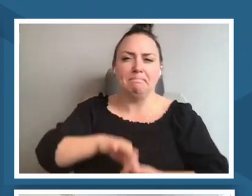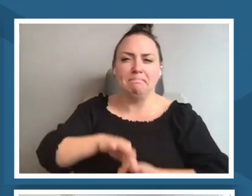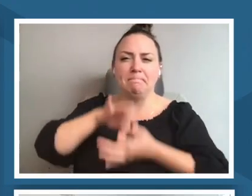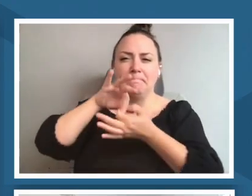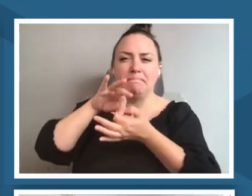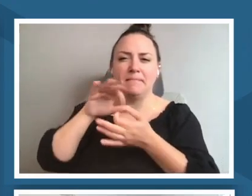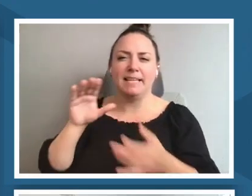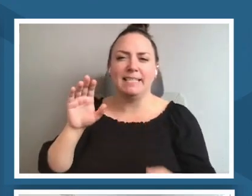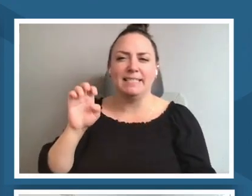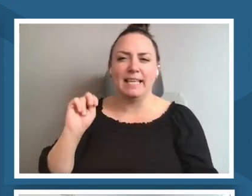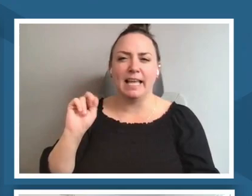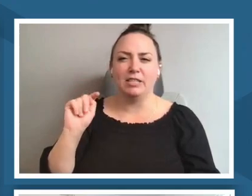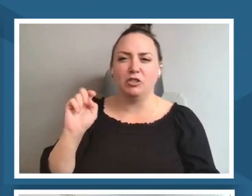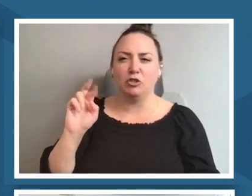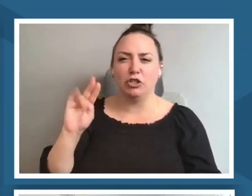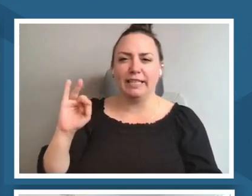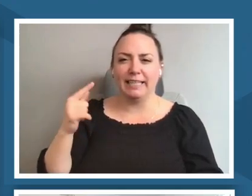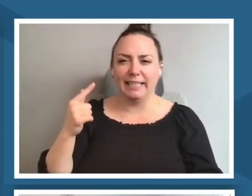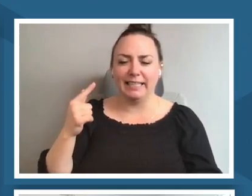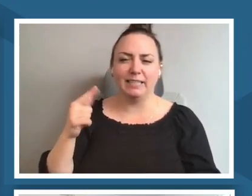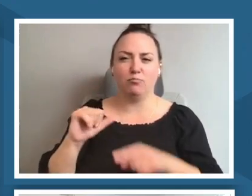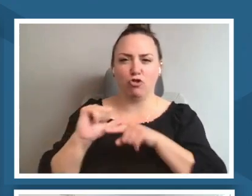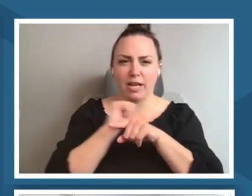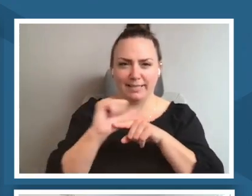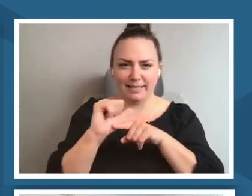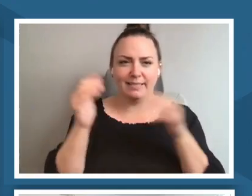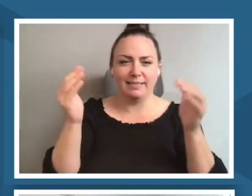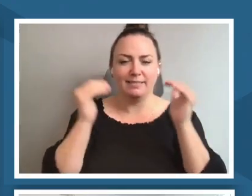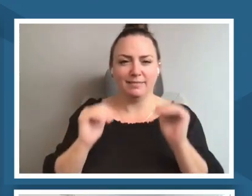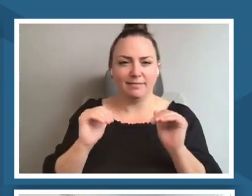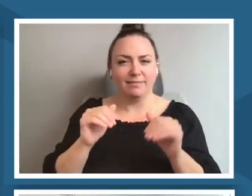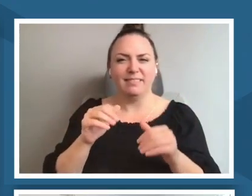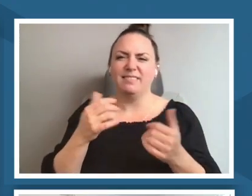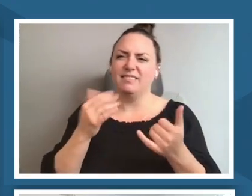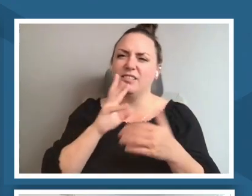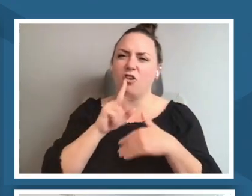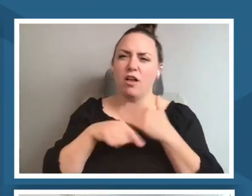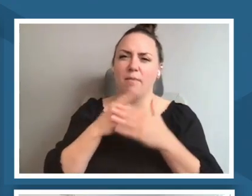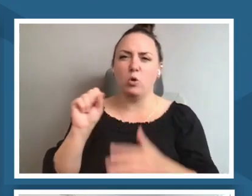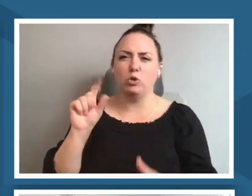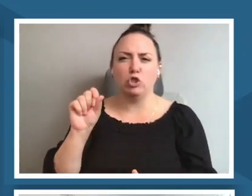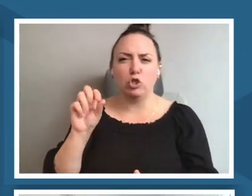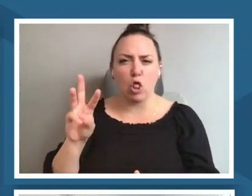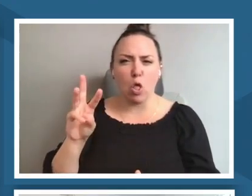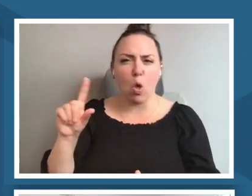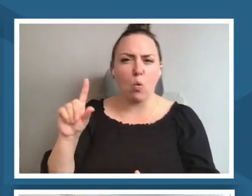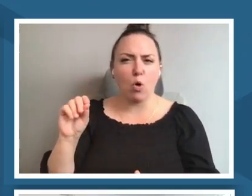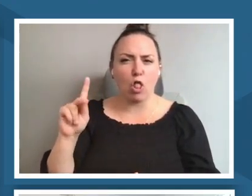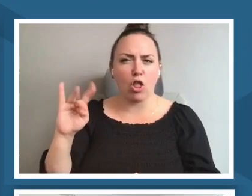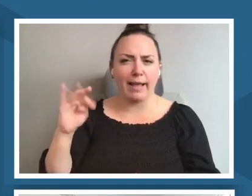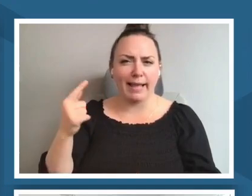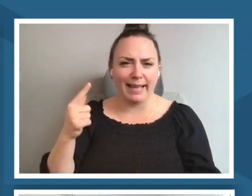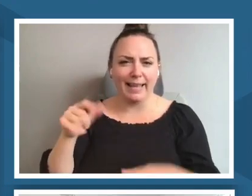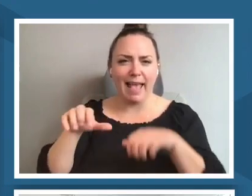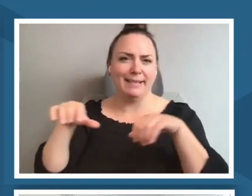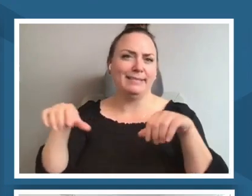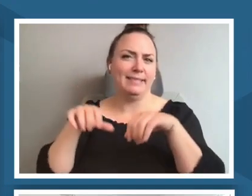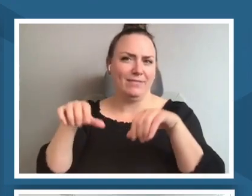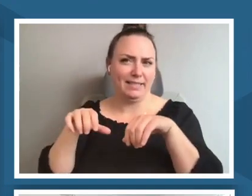looking at art activity this activity is